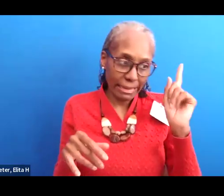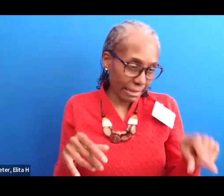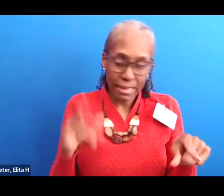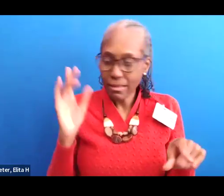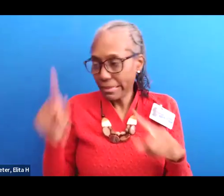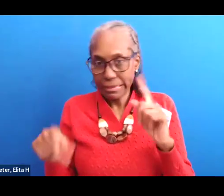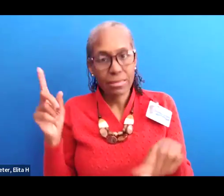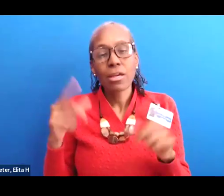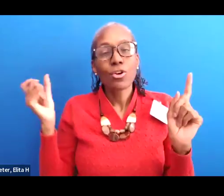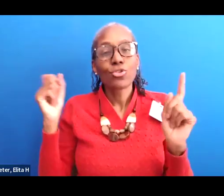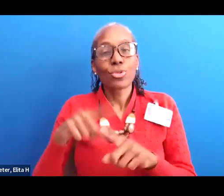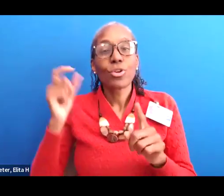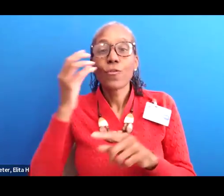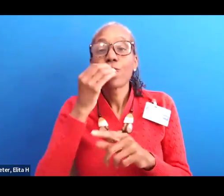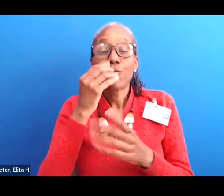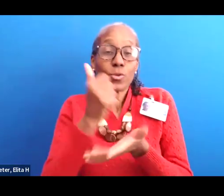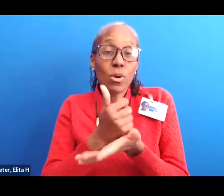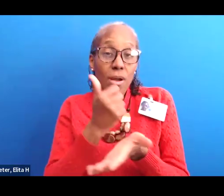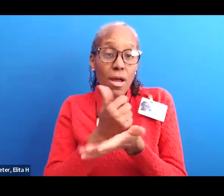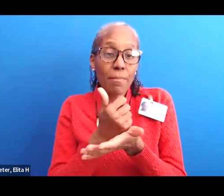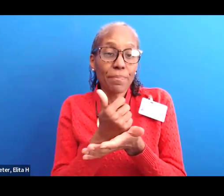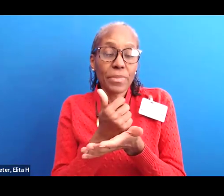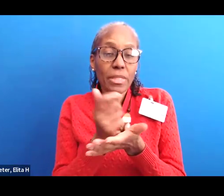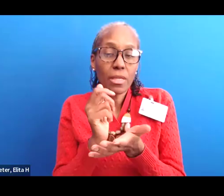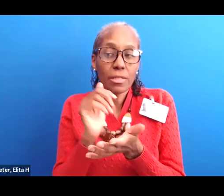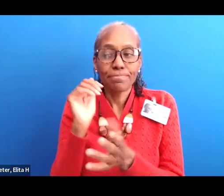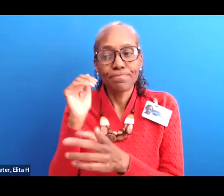Sometimes those trigger foods can be helpful in eliciting and